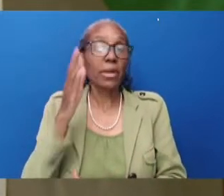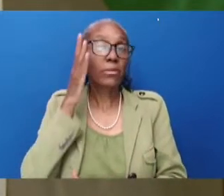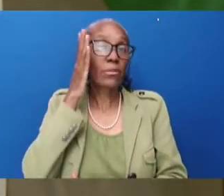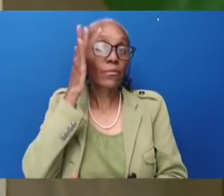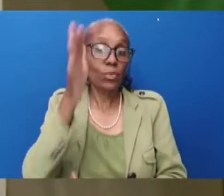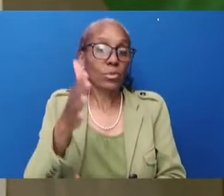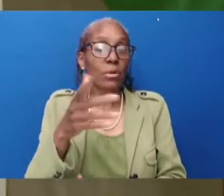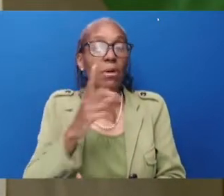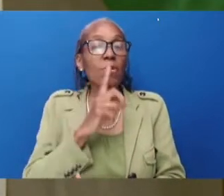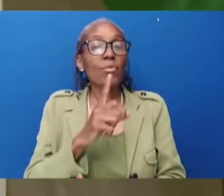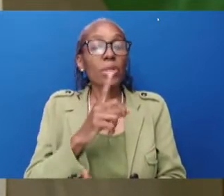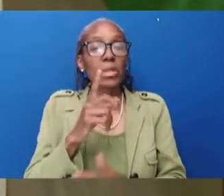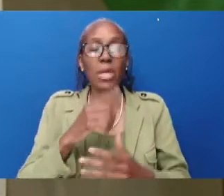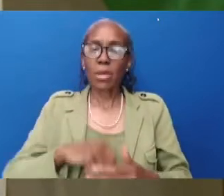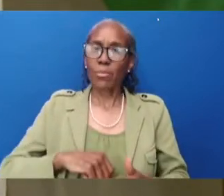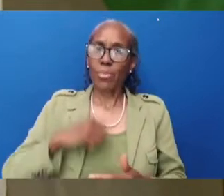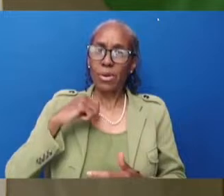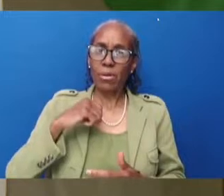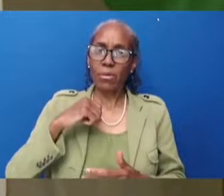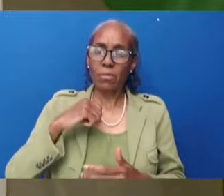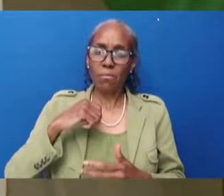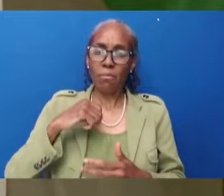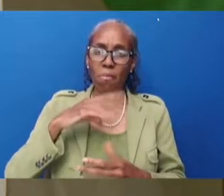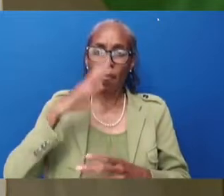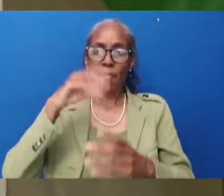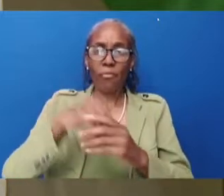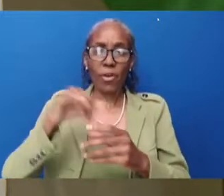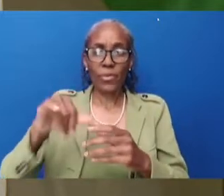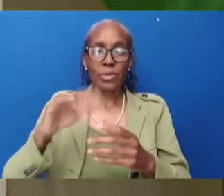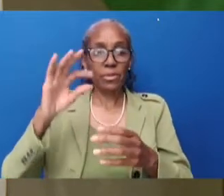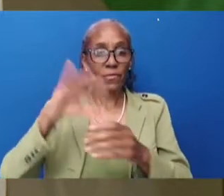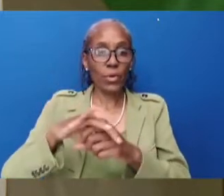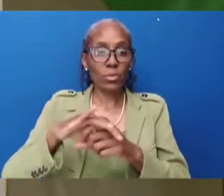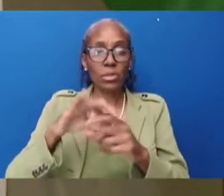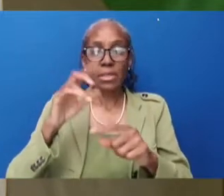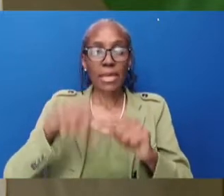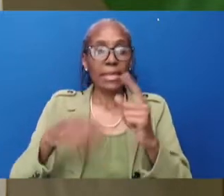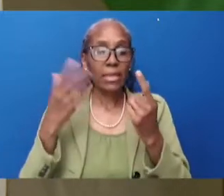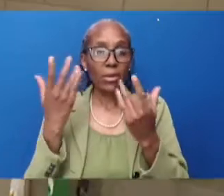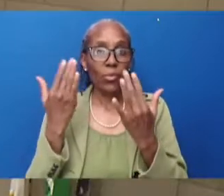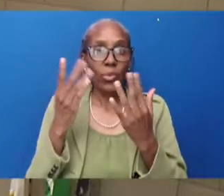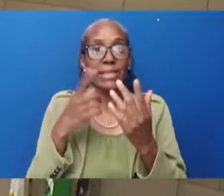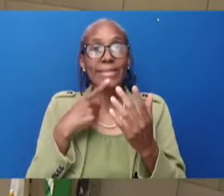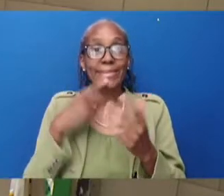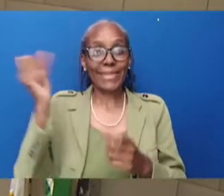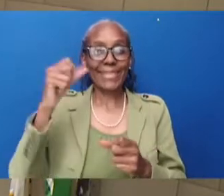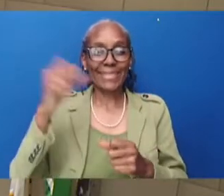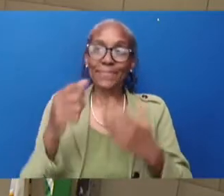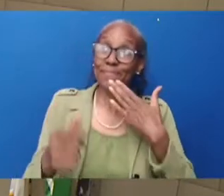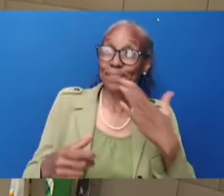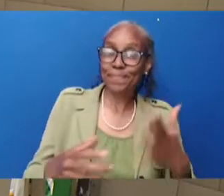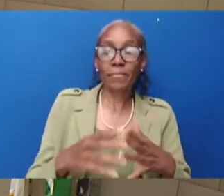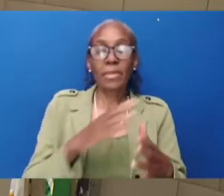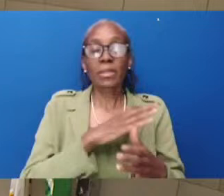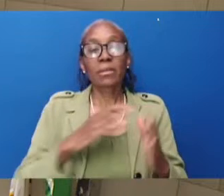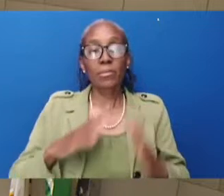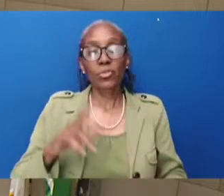WAY TO DO IT. I THINK THIS IS THE WAVE OF THE FUTURE AND I JUST REALLY AM SO